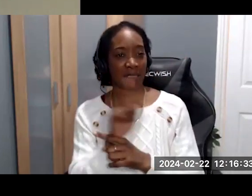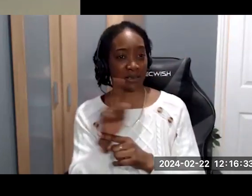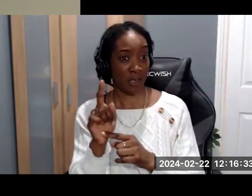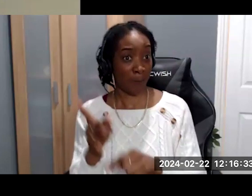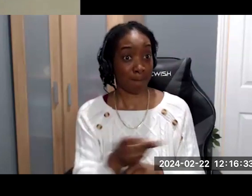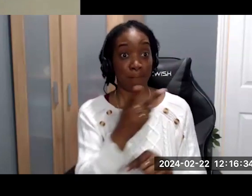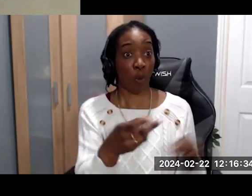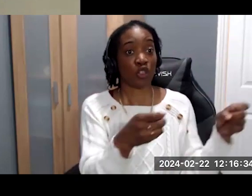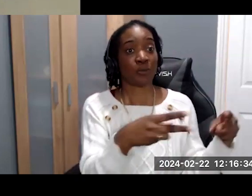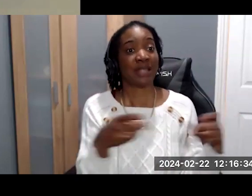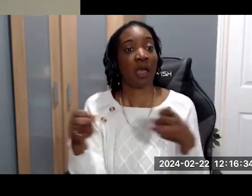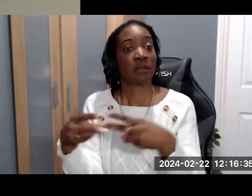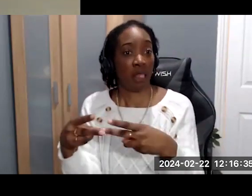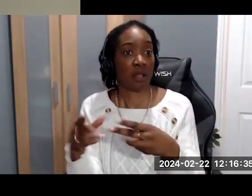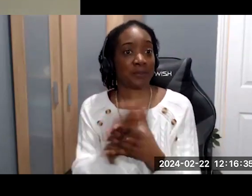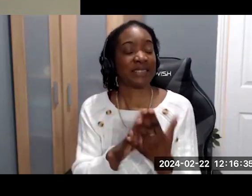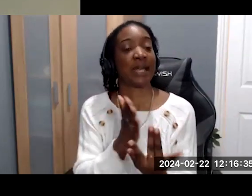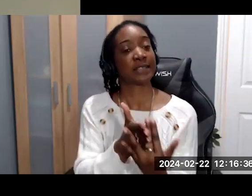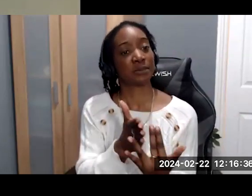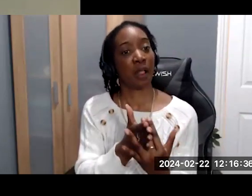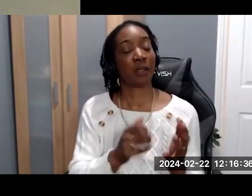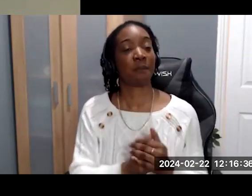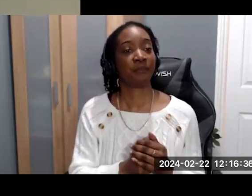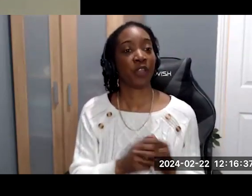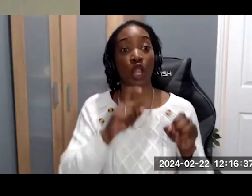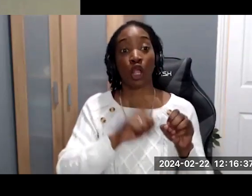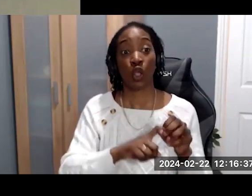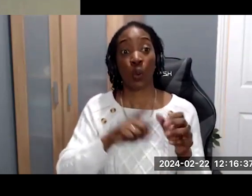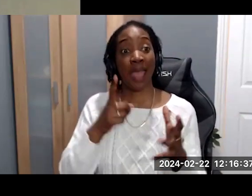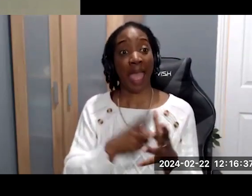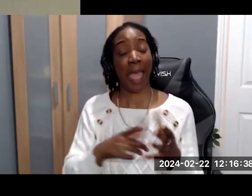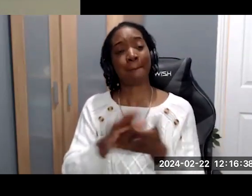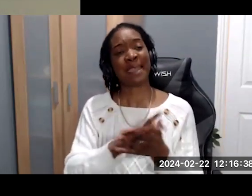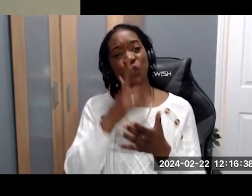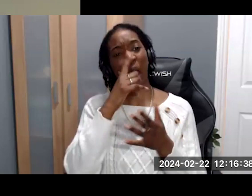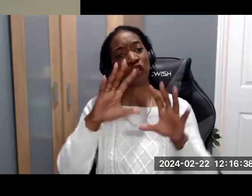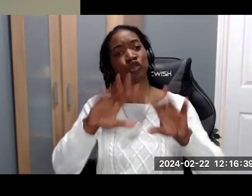subtitled the play Back Q&A will allow you to take your time to digest the information